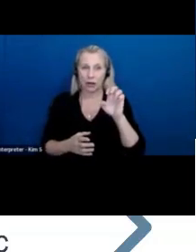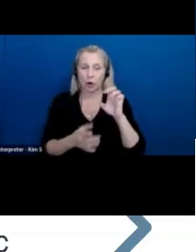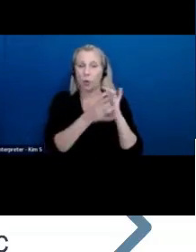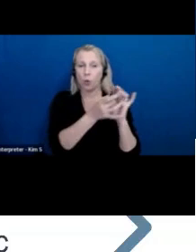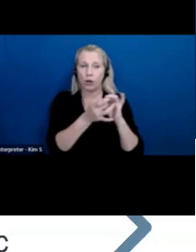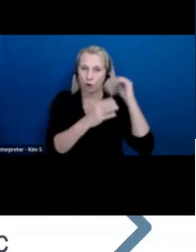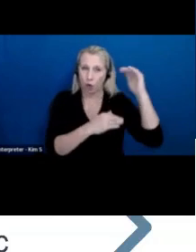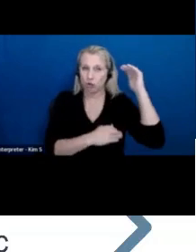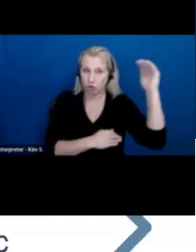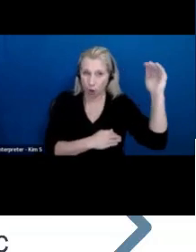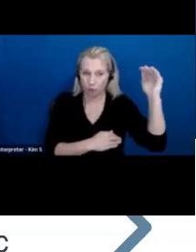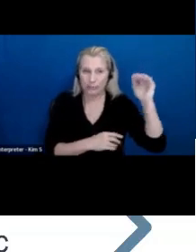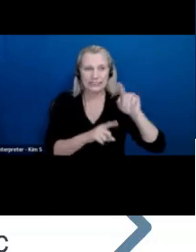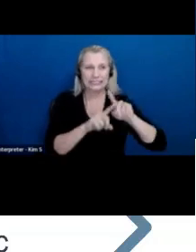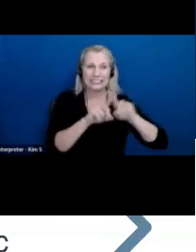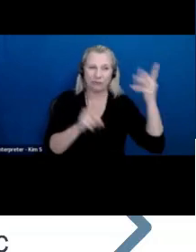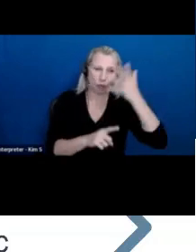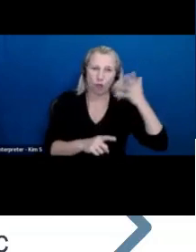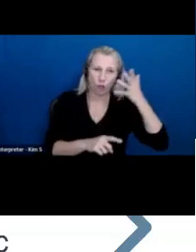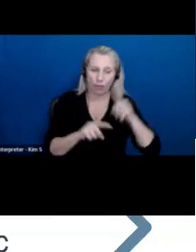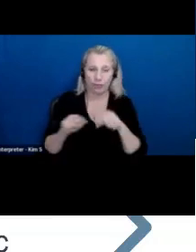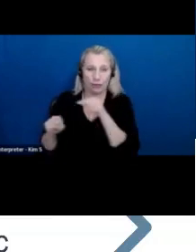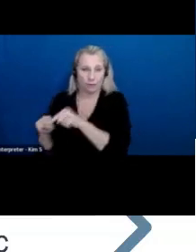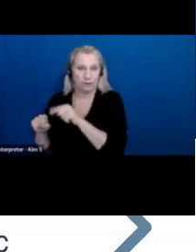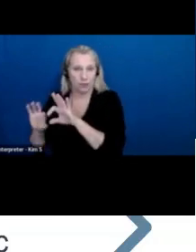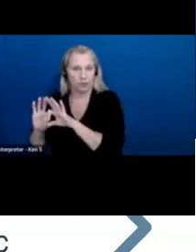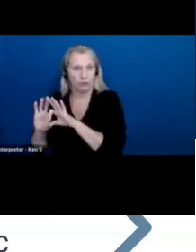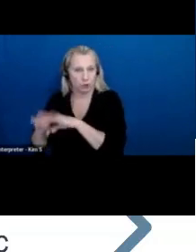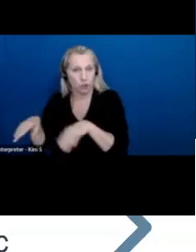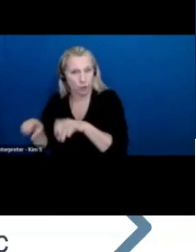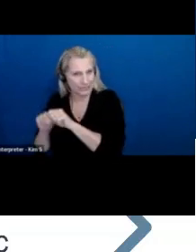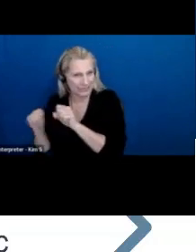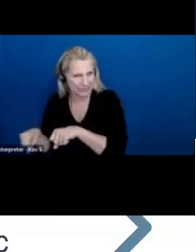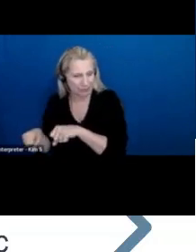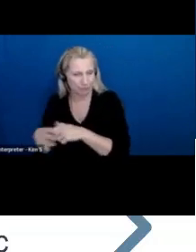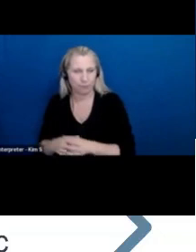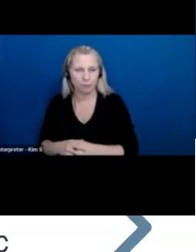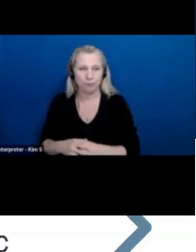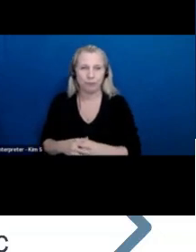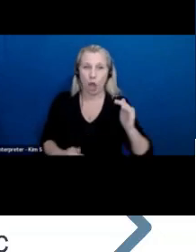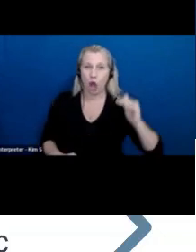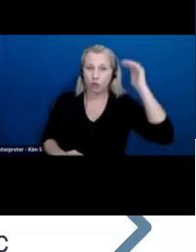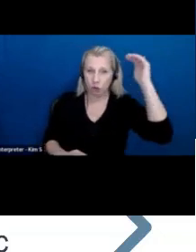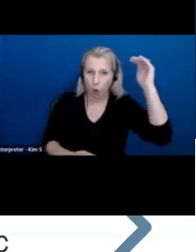very different than care coordination in the children's system. On the adult side, care